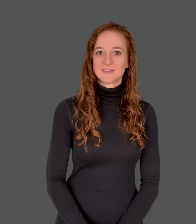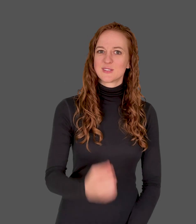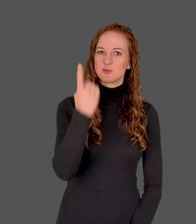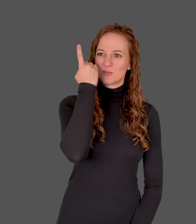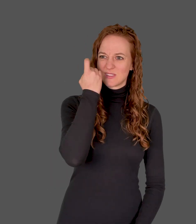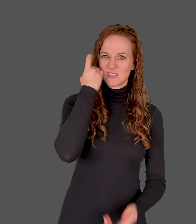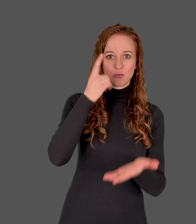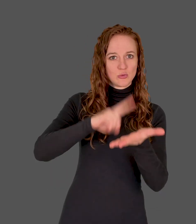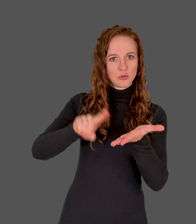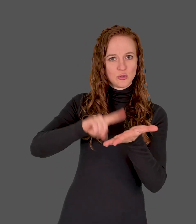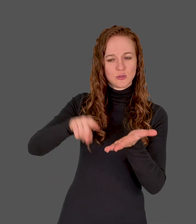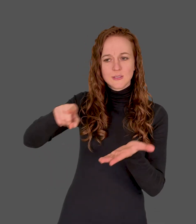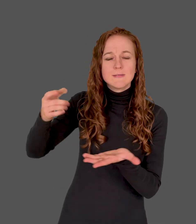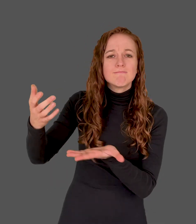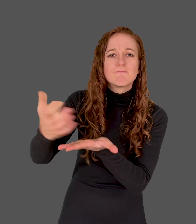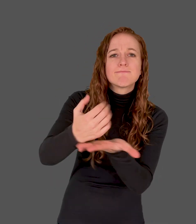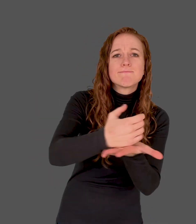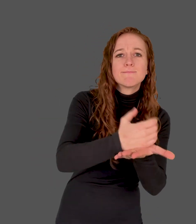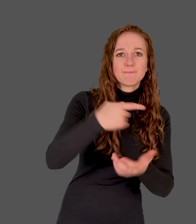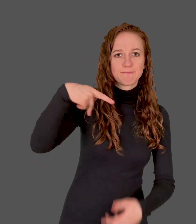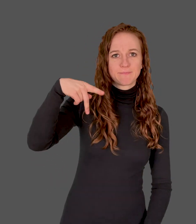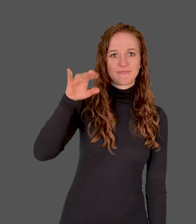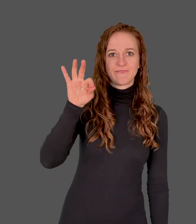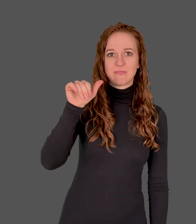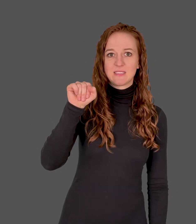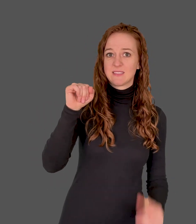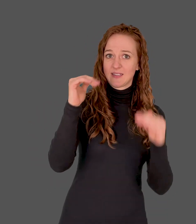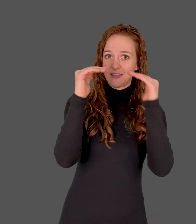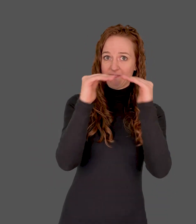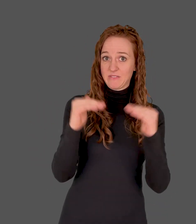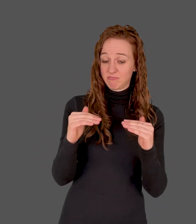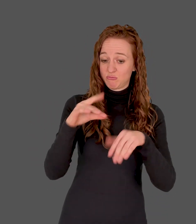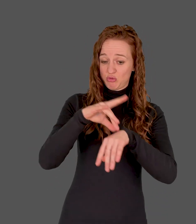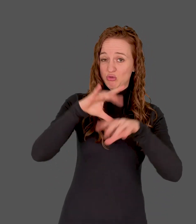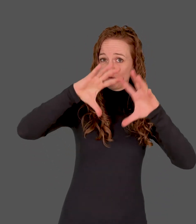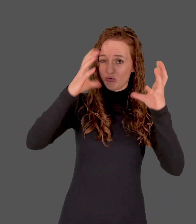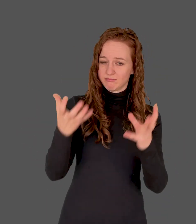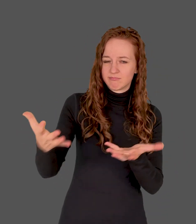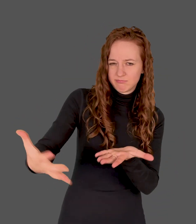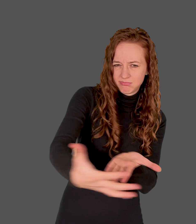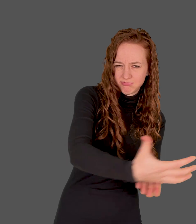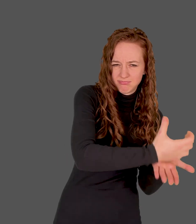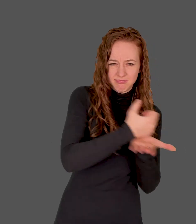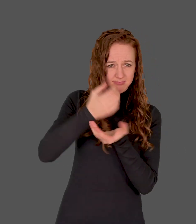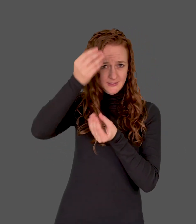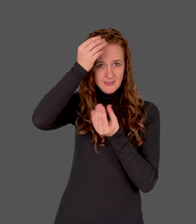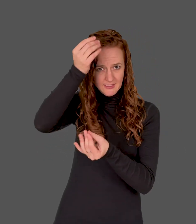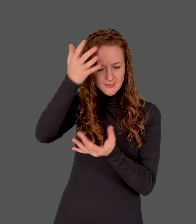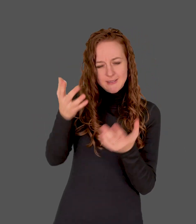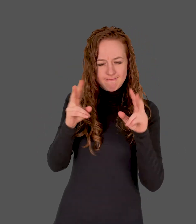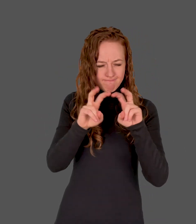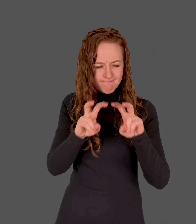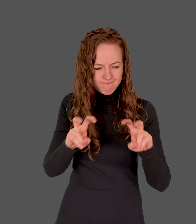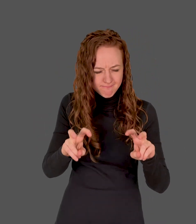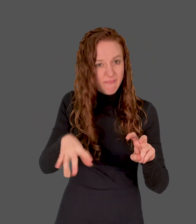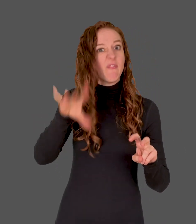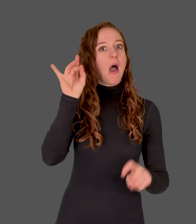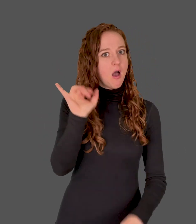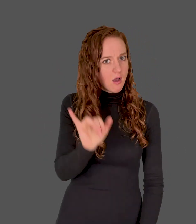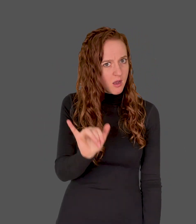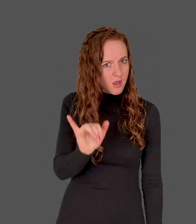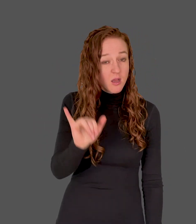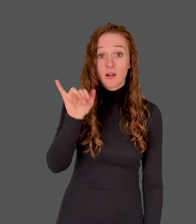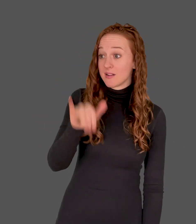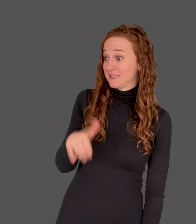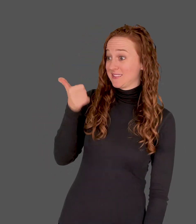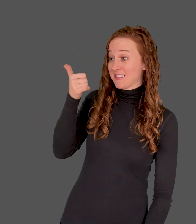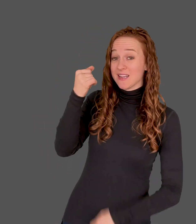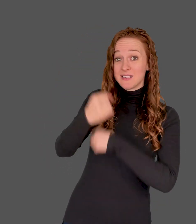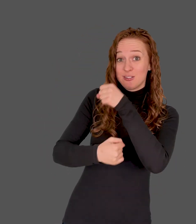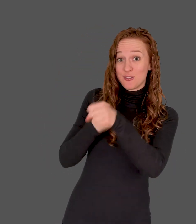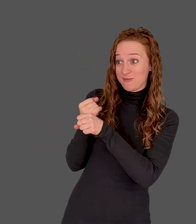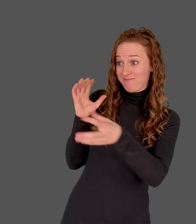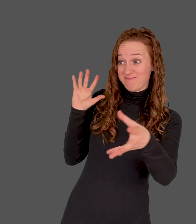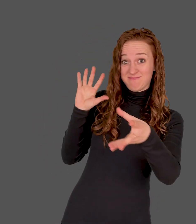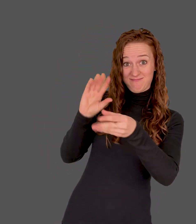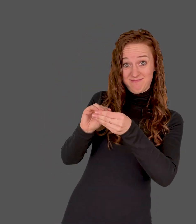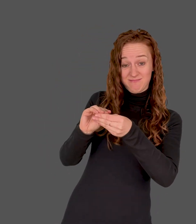A recent global analysis of PFAS levels over the past ten years has found